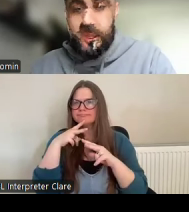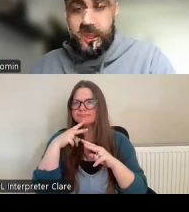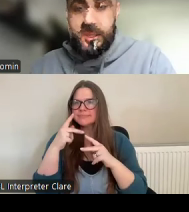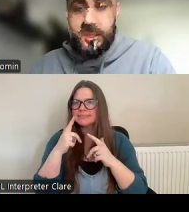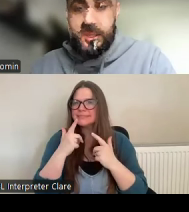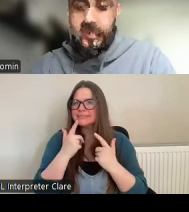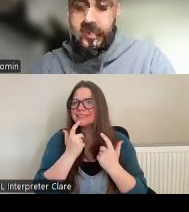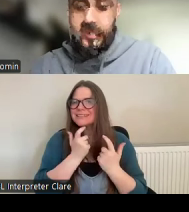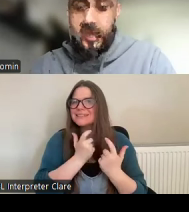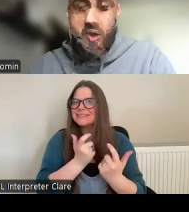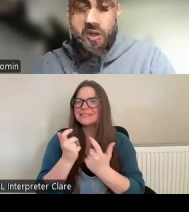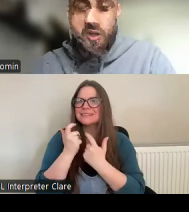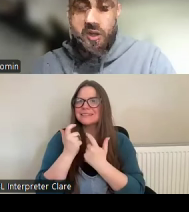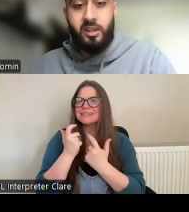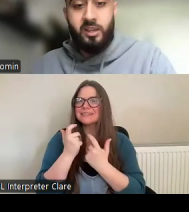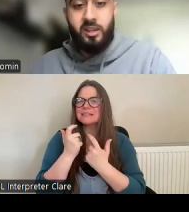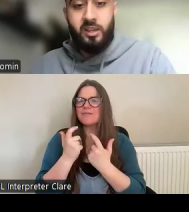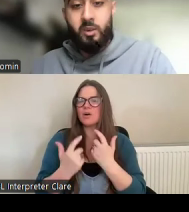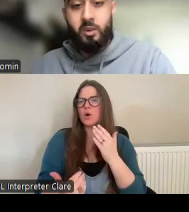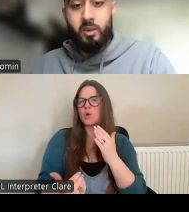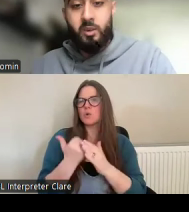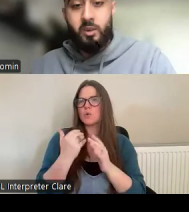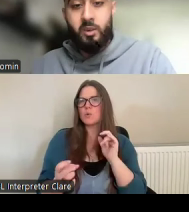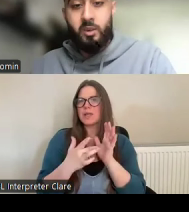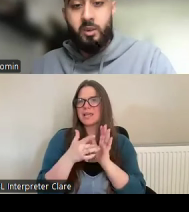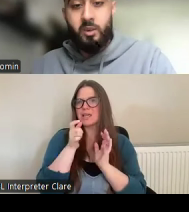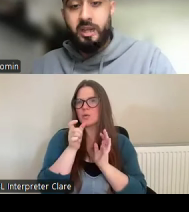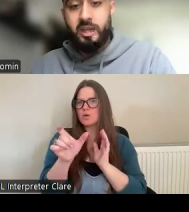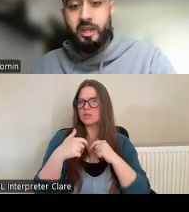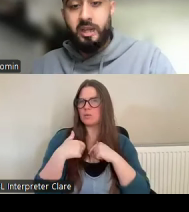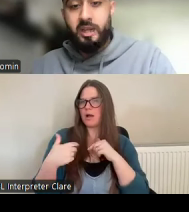I'm going to put in a couple of keywords that I think are relevant for the best museum ever.